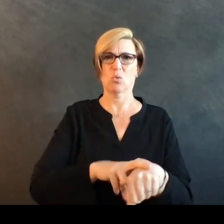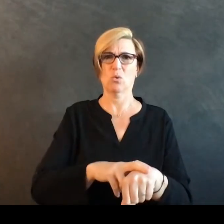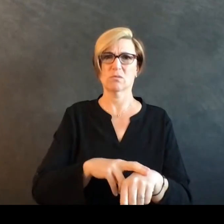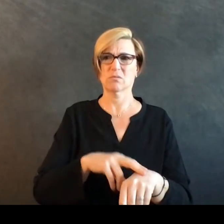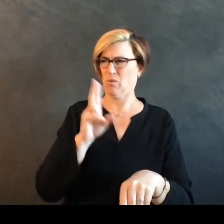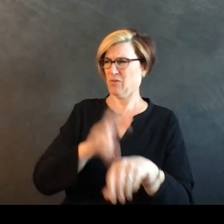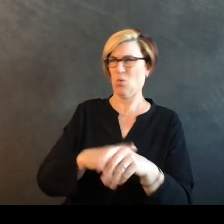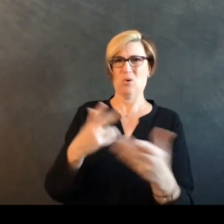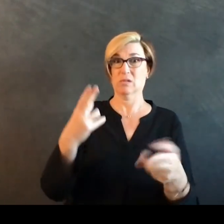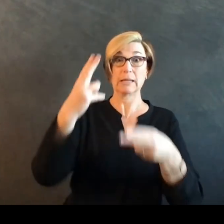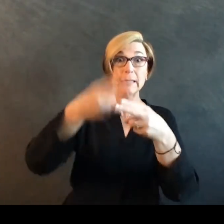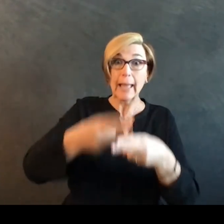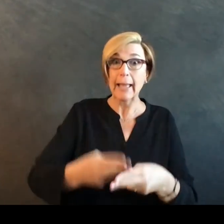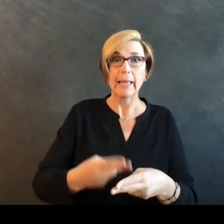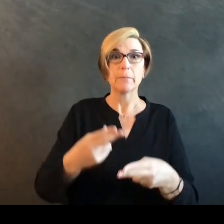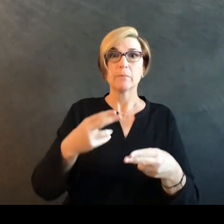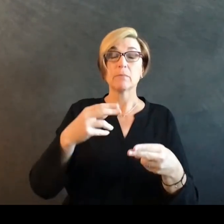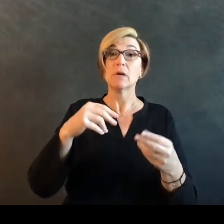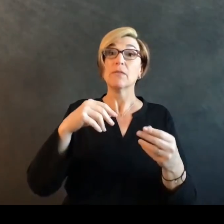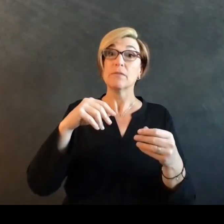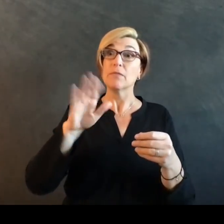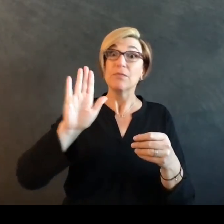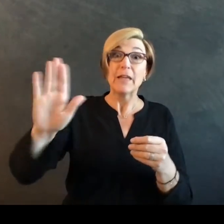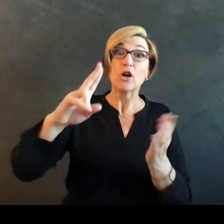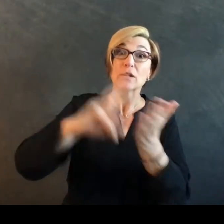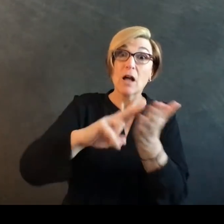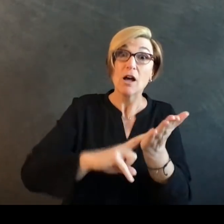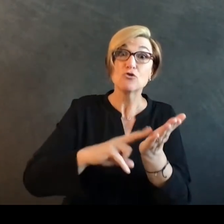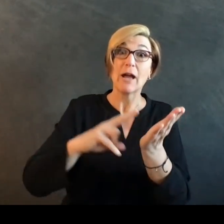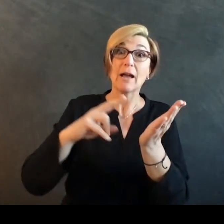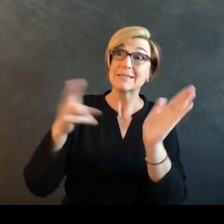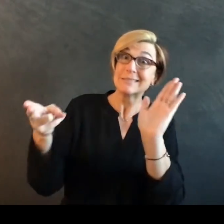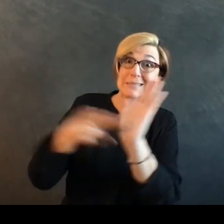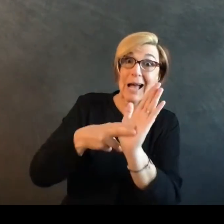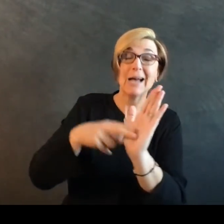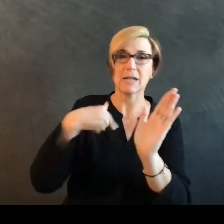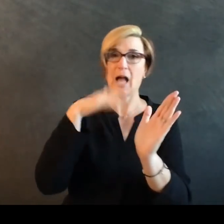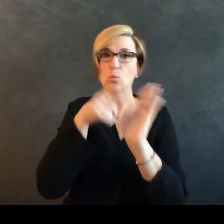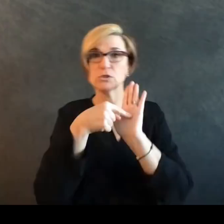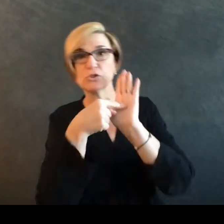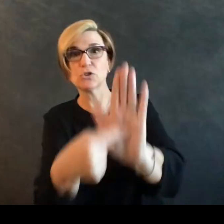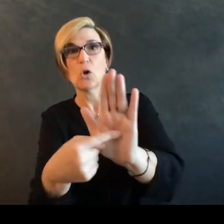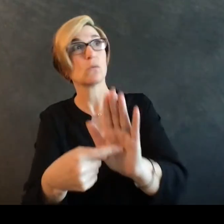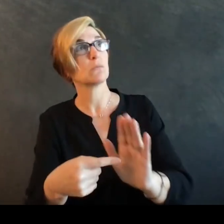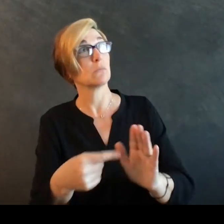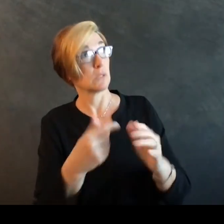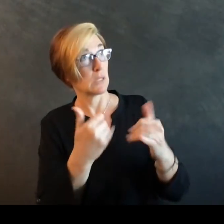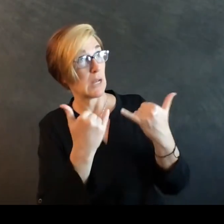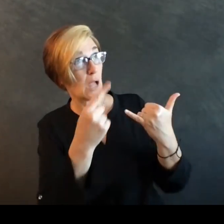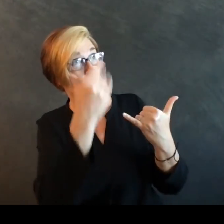the contracts so it gets right now so again I'm happy to announce it